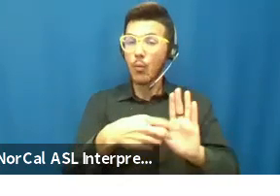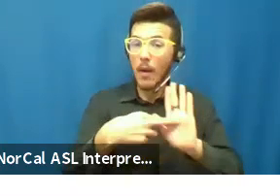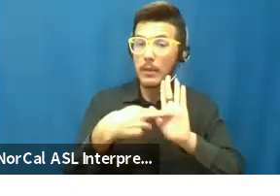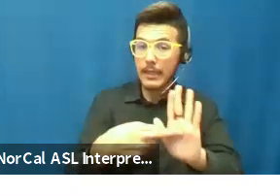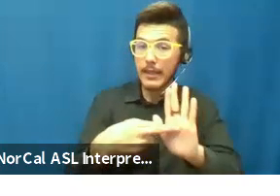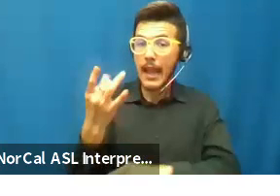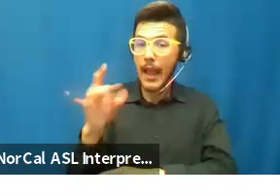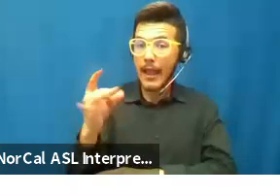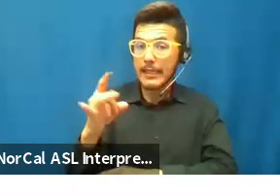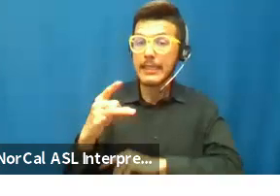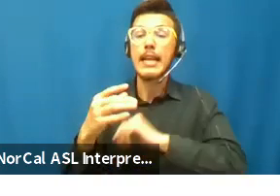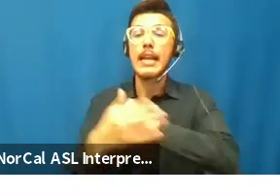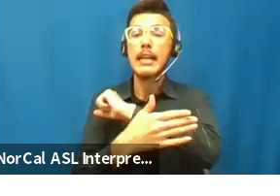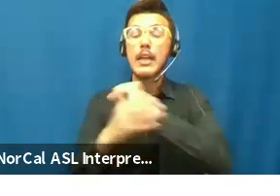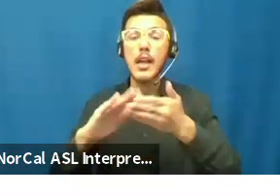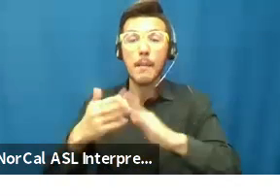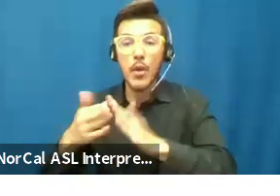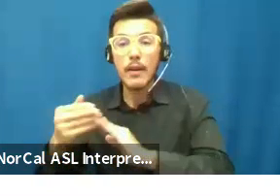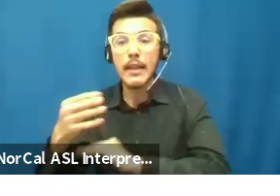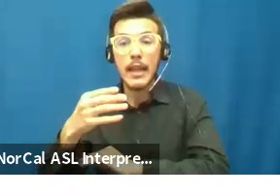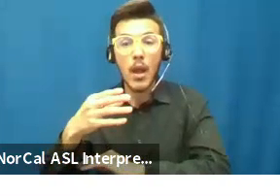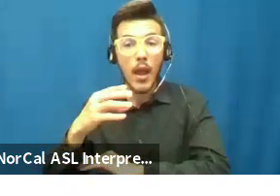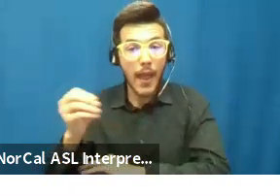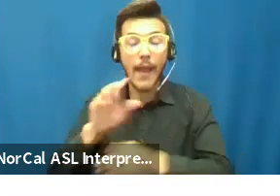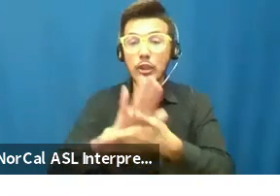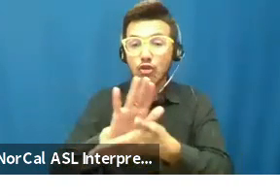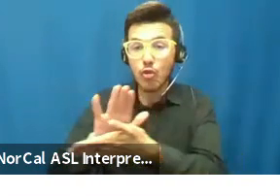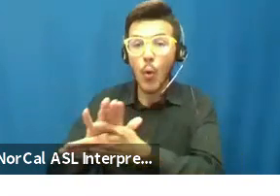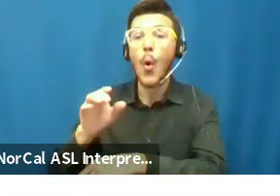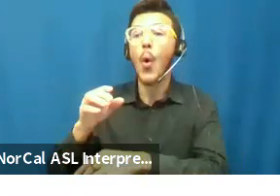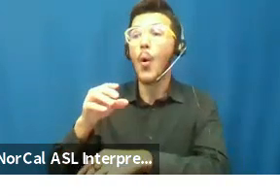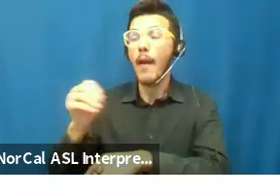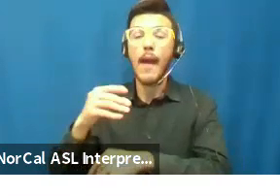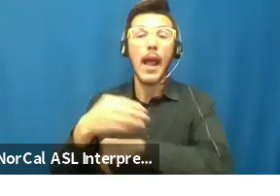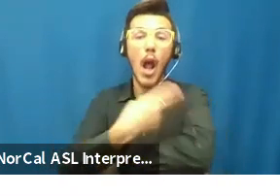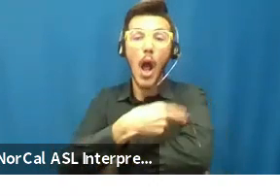academic healthcare organizations or hospitals across the United States. These healthcare